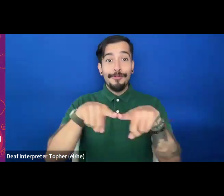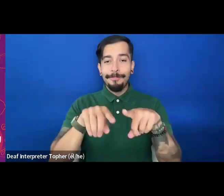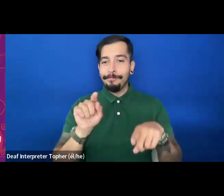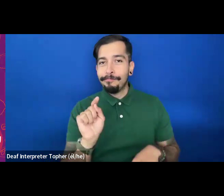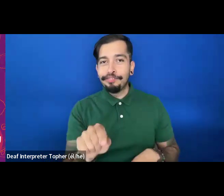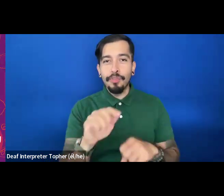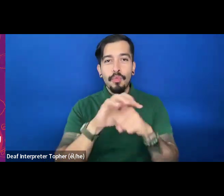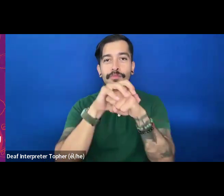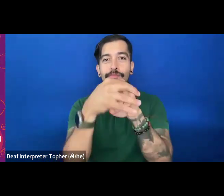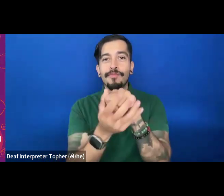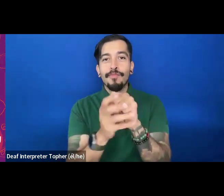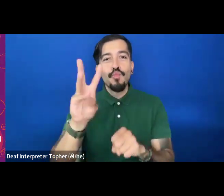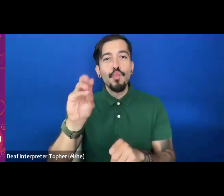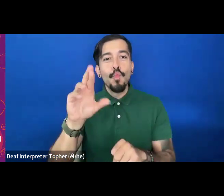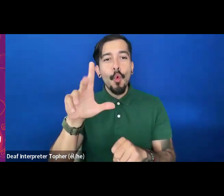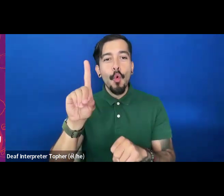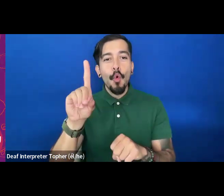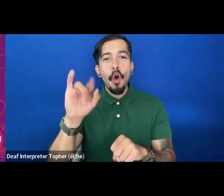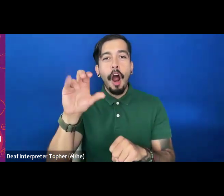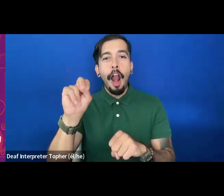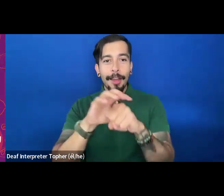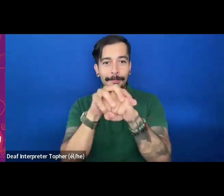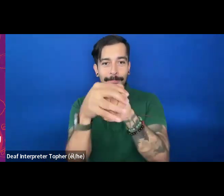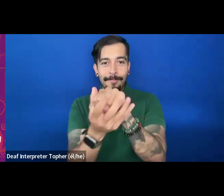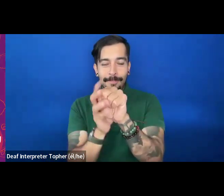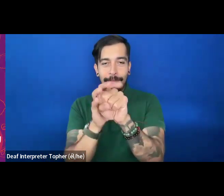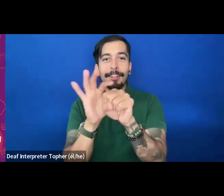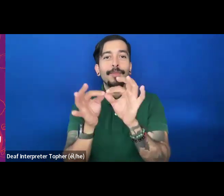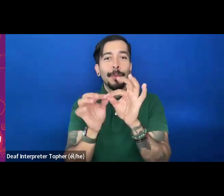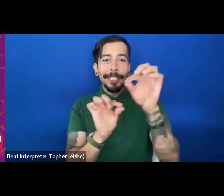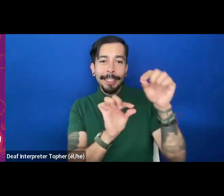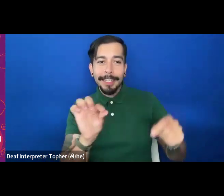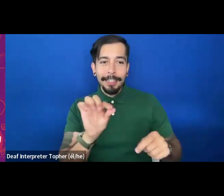at the bottom right of your Zoom video and then select English or Spanish.